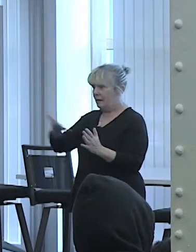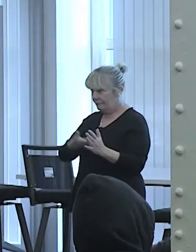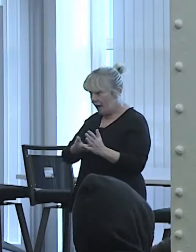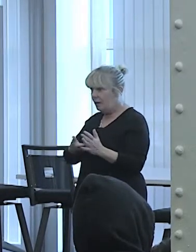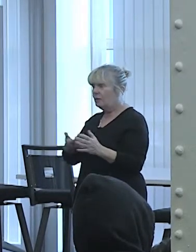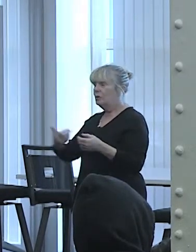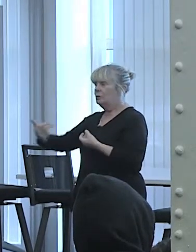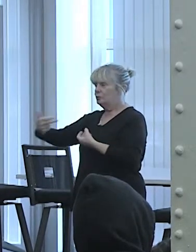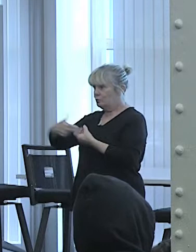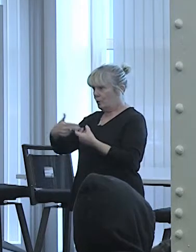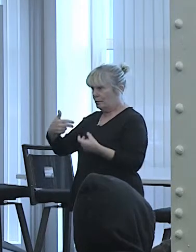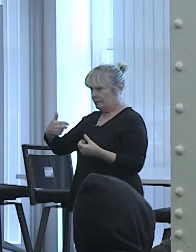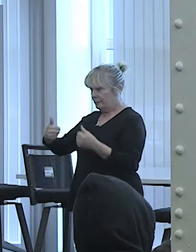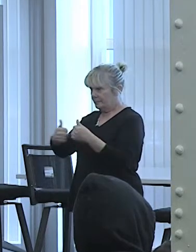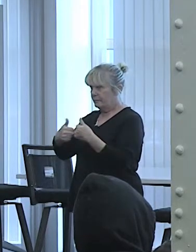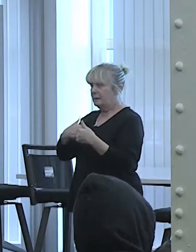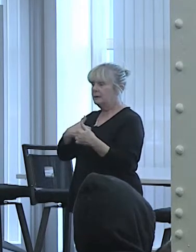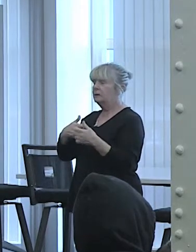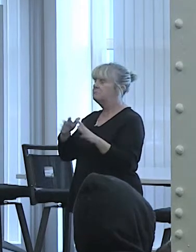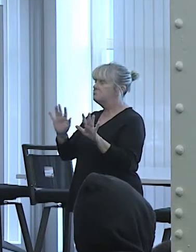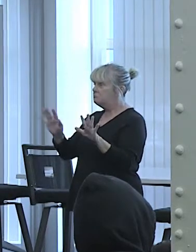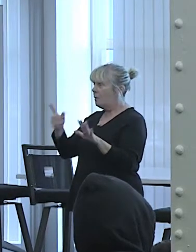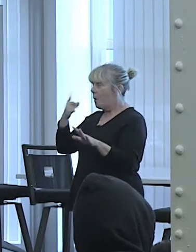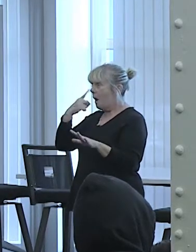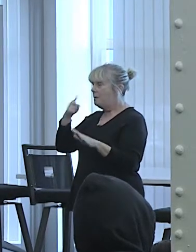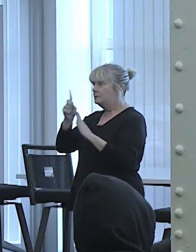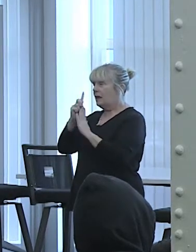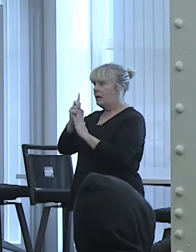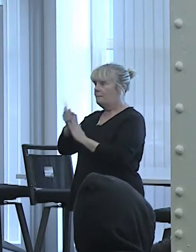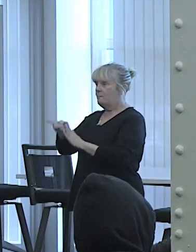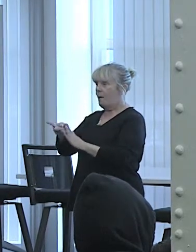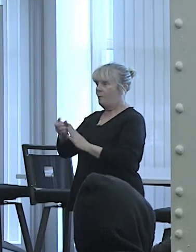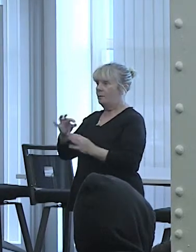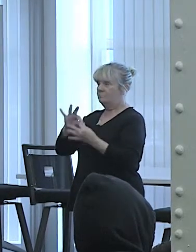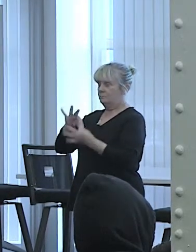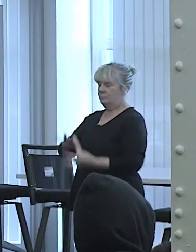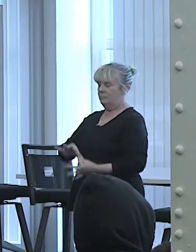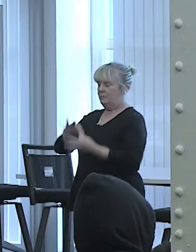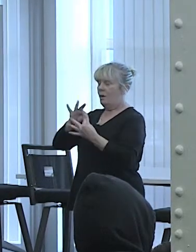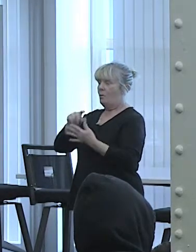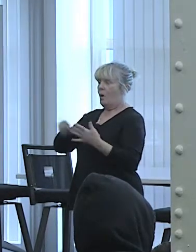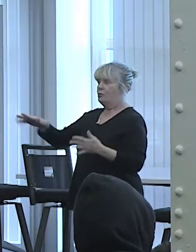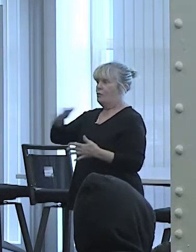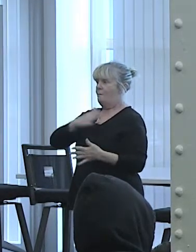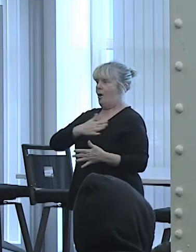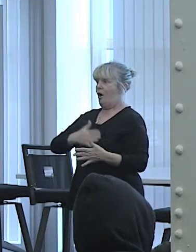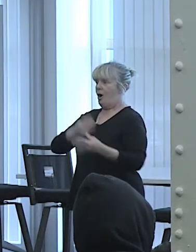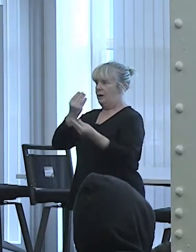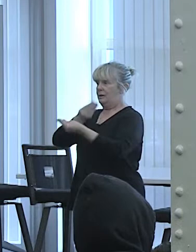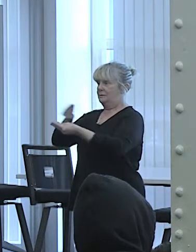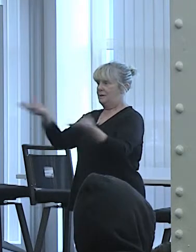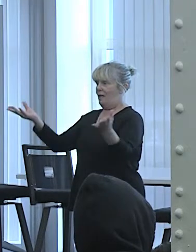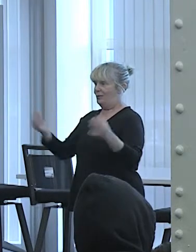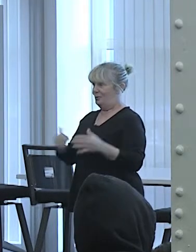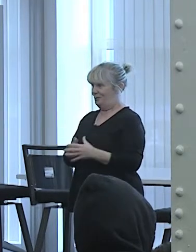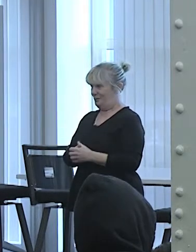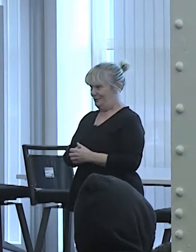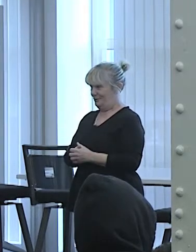in taking a moment to get in touch with what our bodies are telling us. Just take a moment to ground ourselves